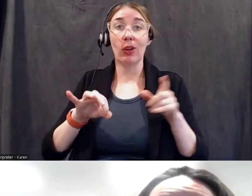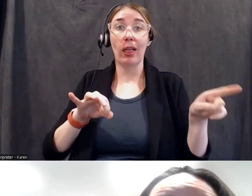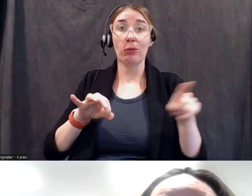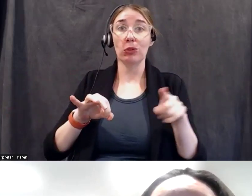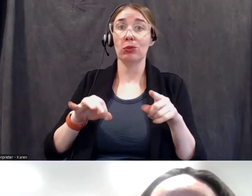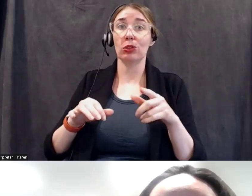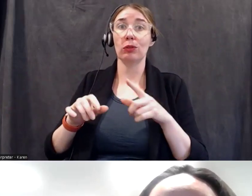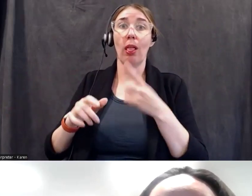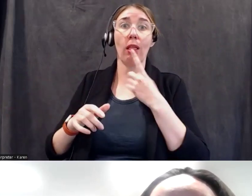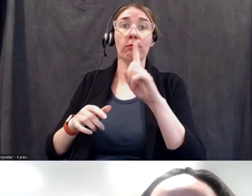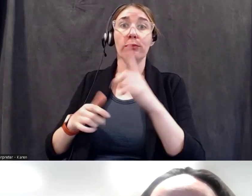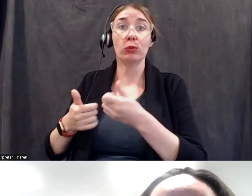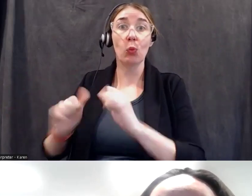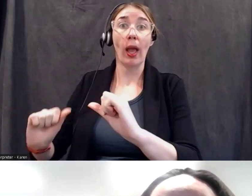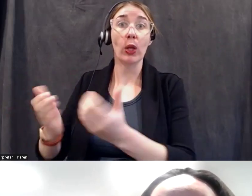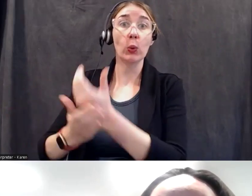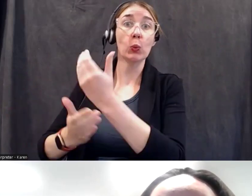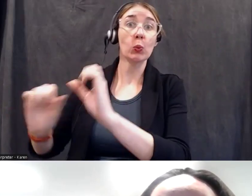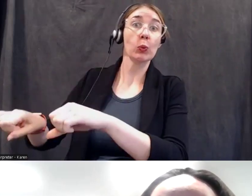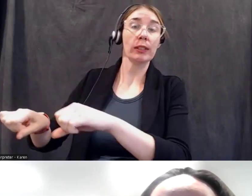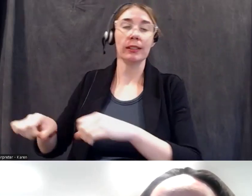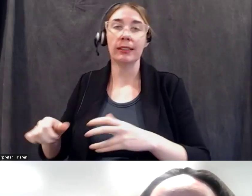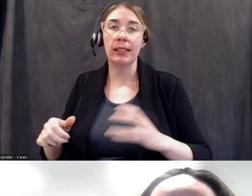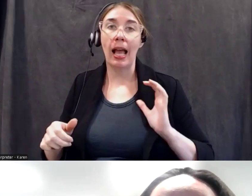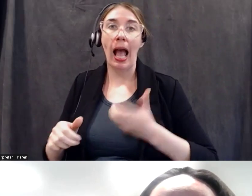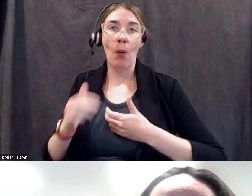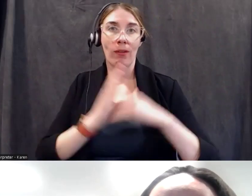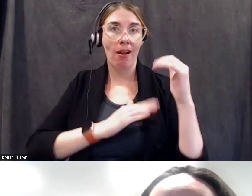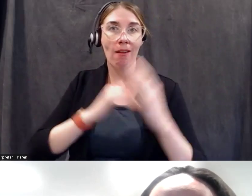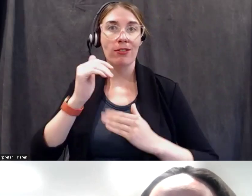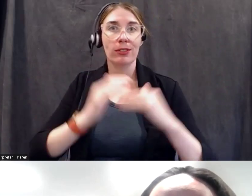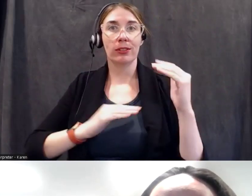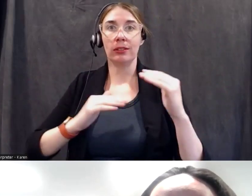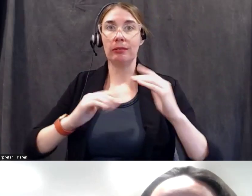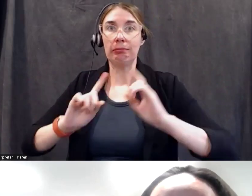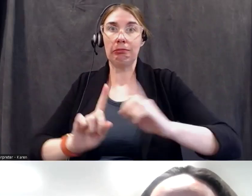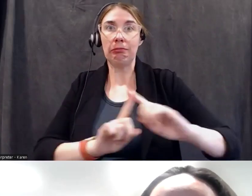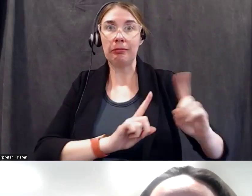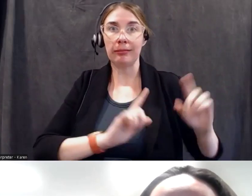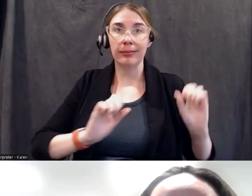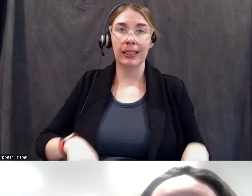we've all got different levels of where our comfort is with things like that.